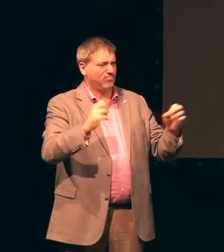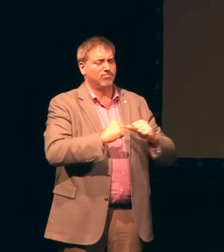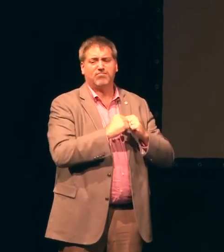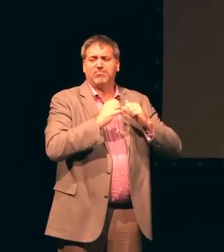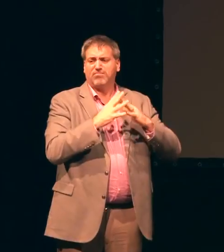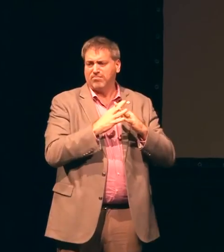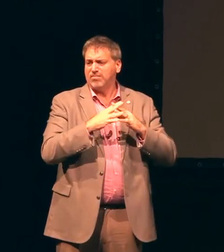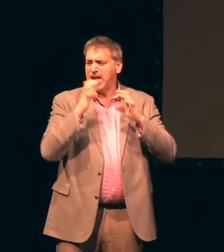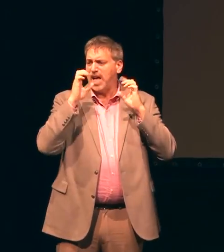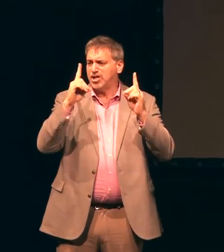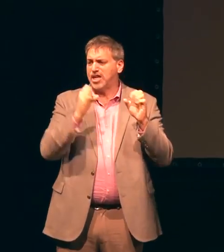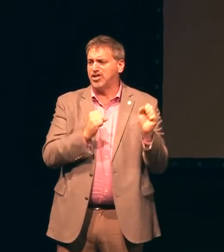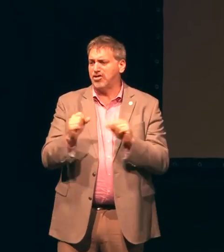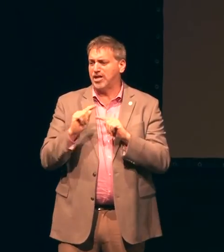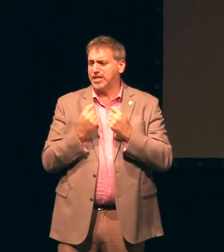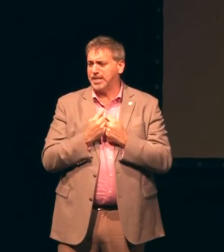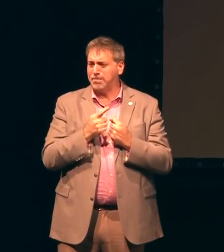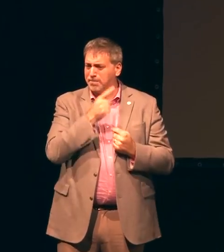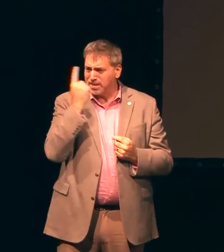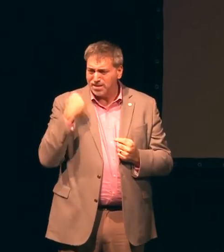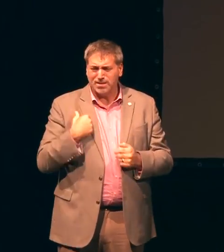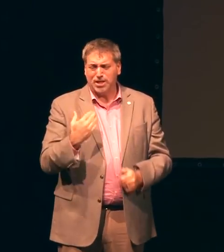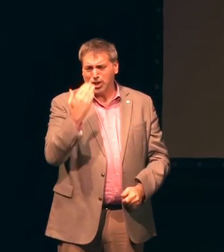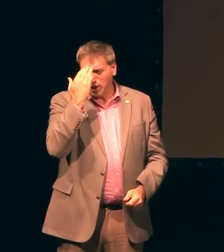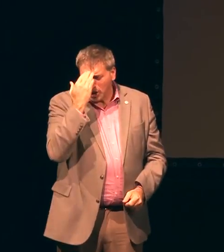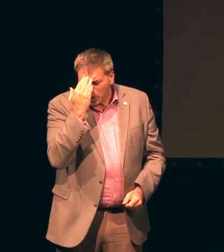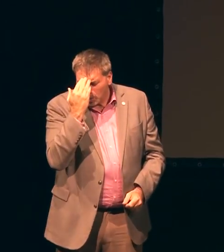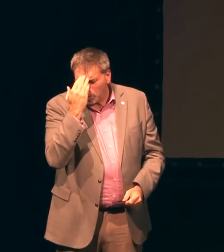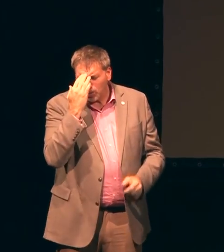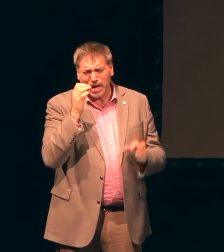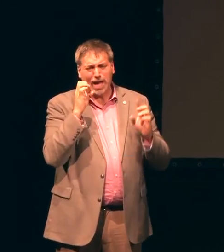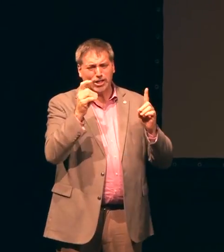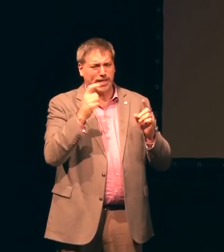thing I did was set up an education strategy task